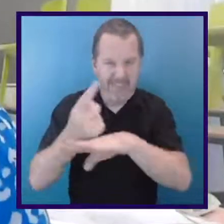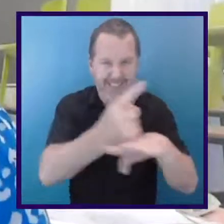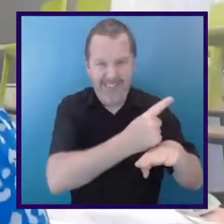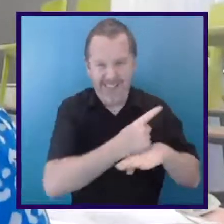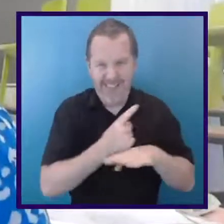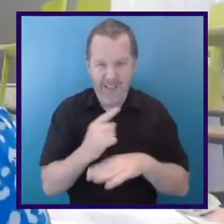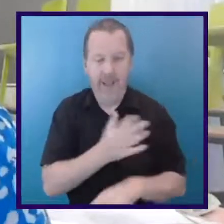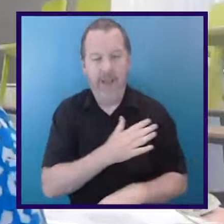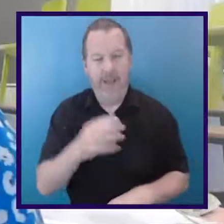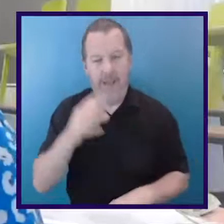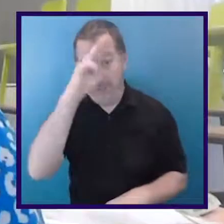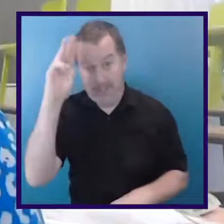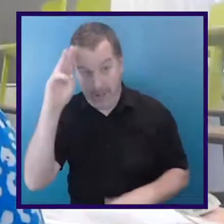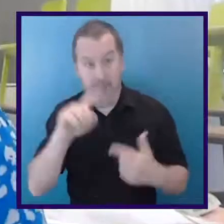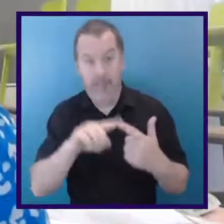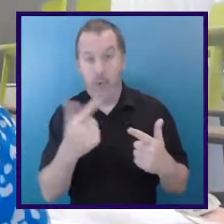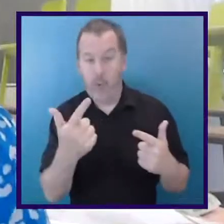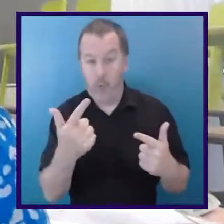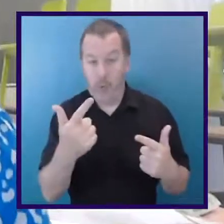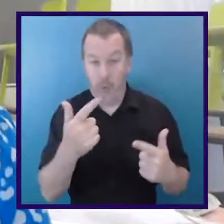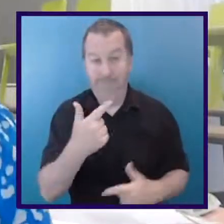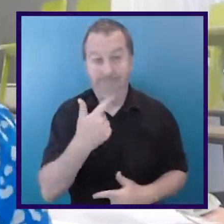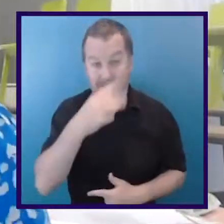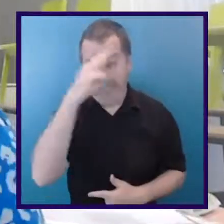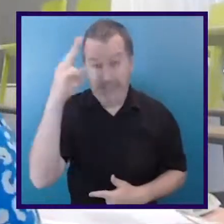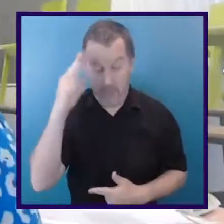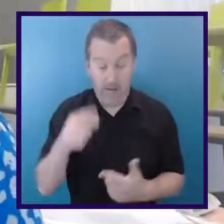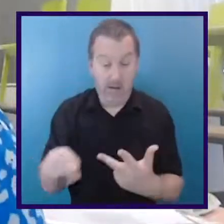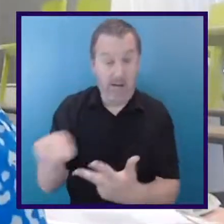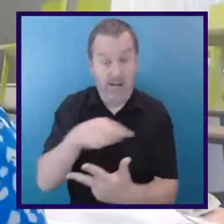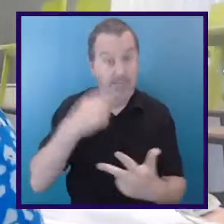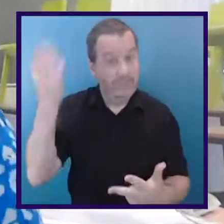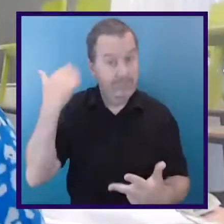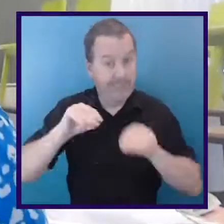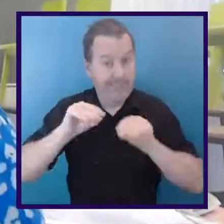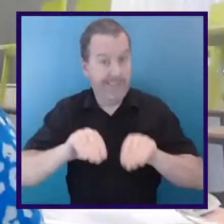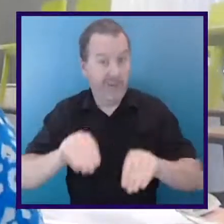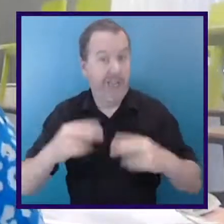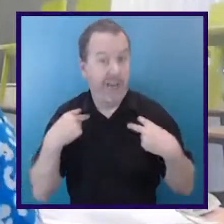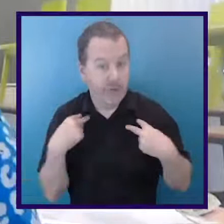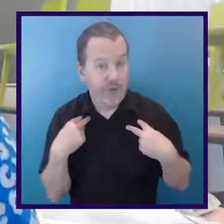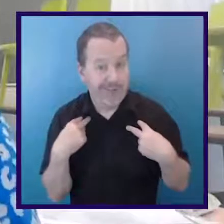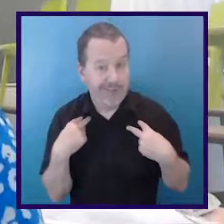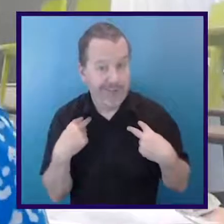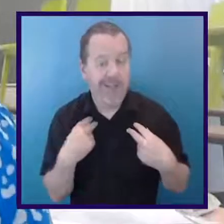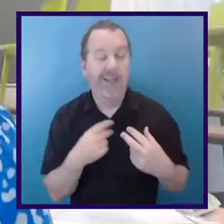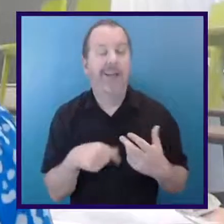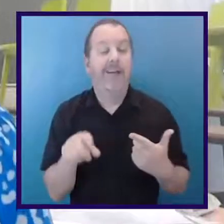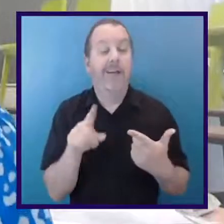Our principal and two of our vice principals are all former Irish and French teachers. They're all linguists which helps a lot.